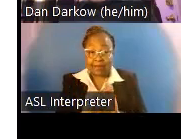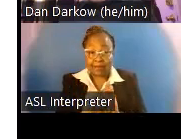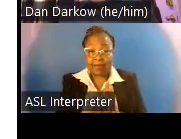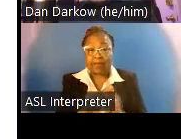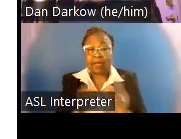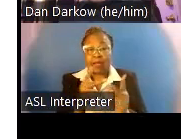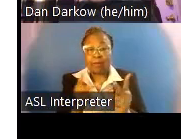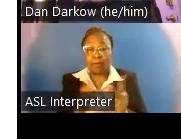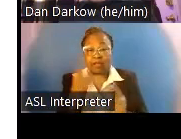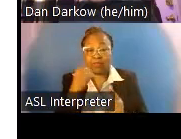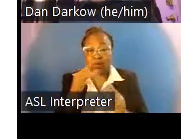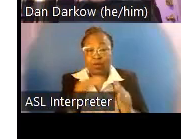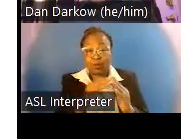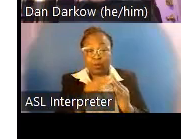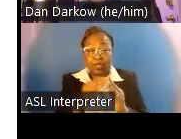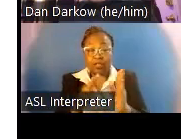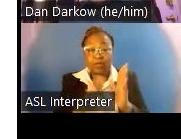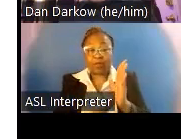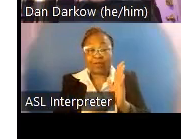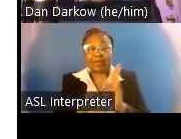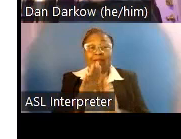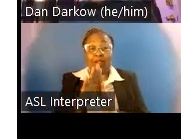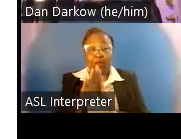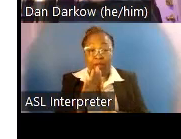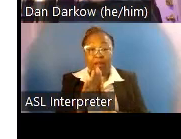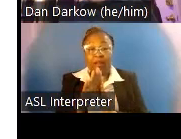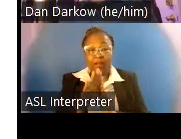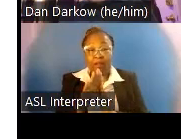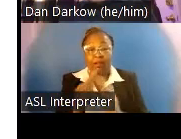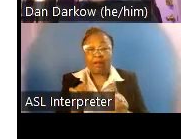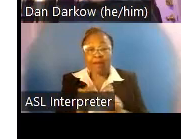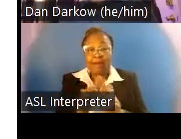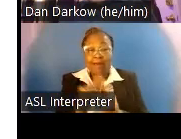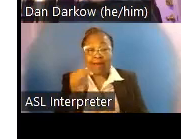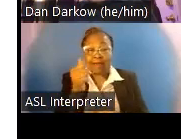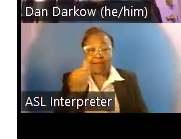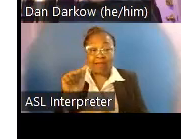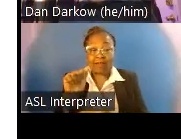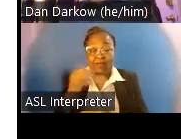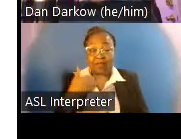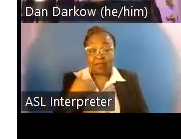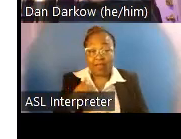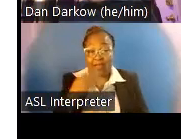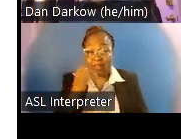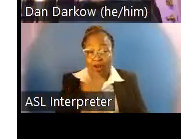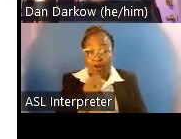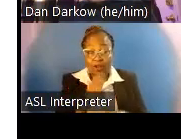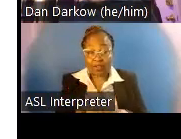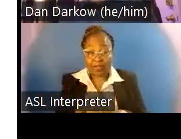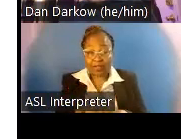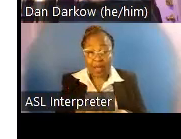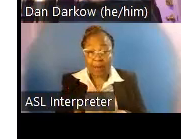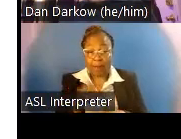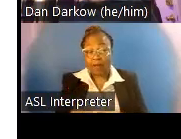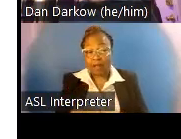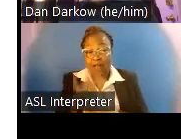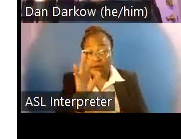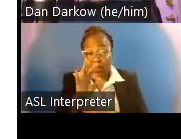being accelerated as activists had a hard time locating and connecting with other disabled people